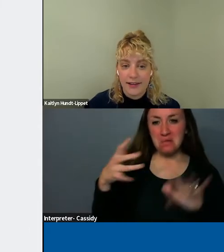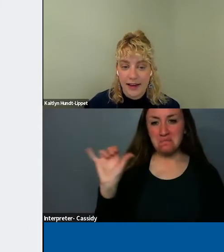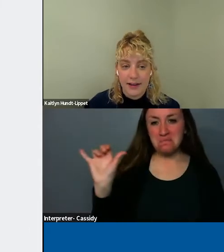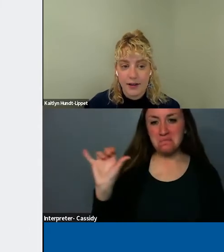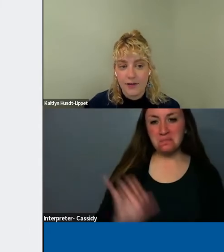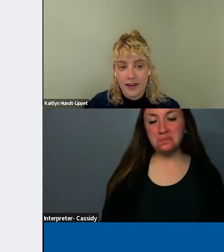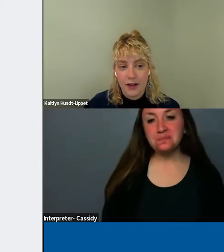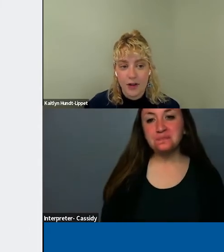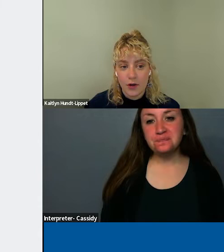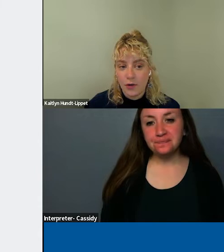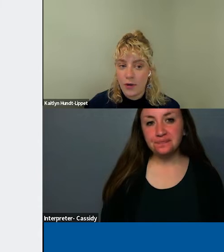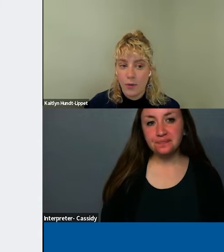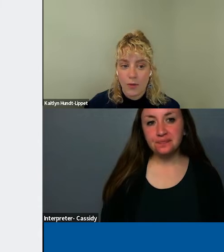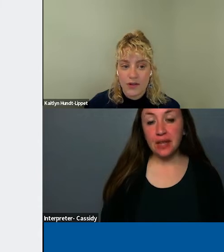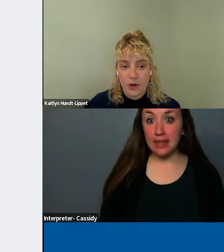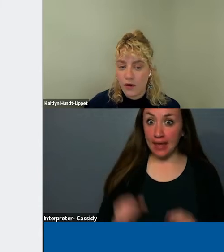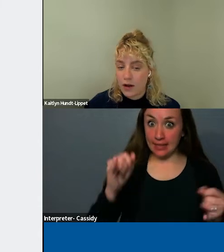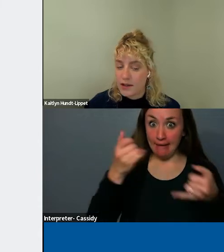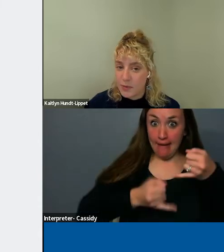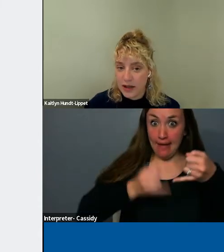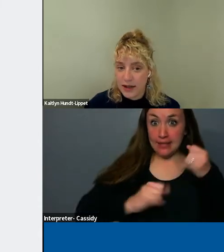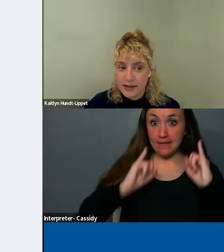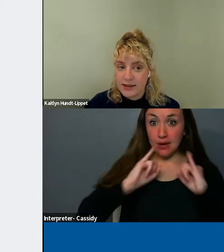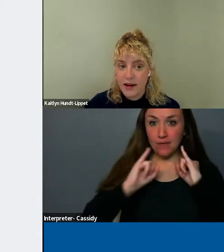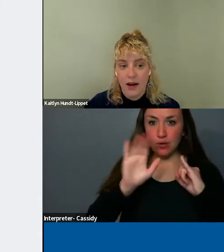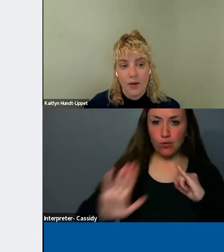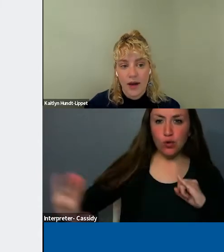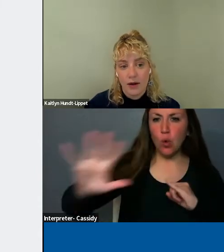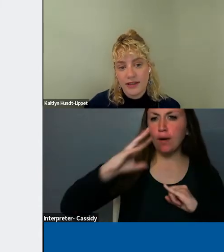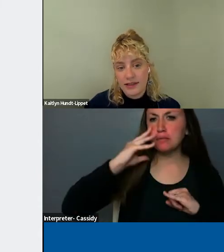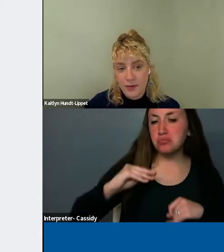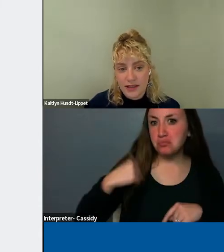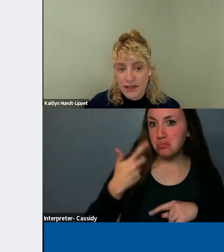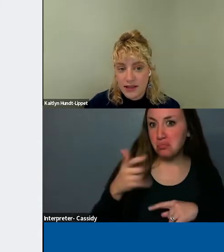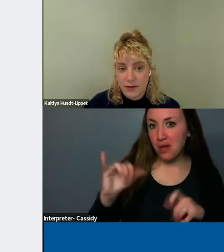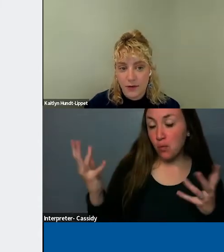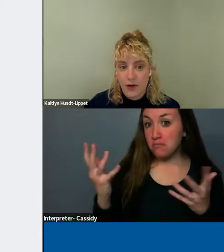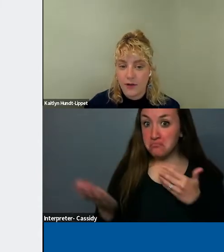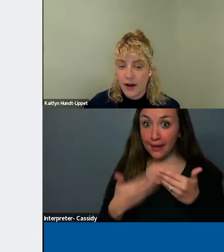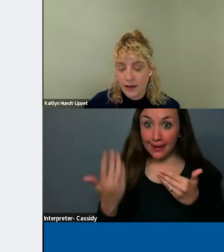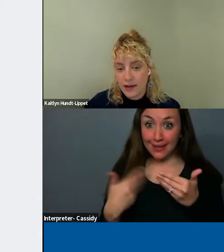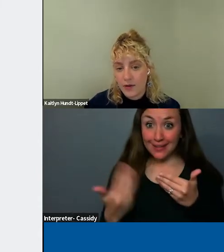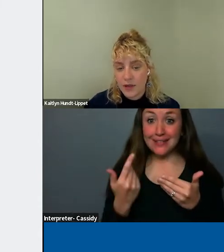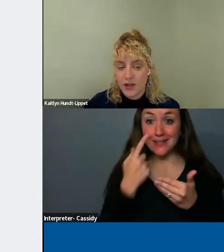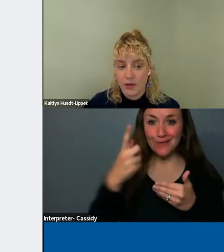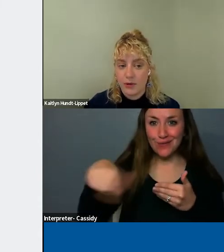At the end of the interview, what was your overall experience? How easy was this for you to find the information